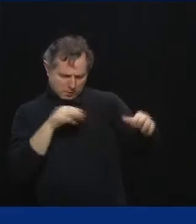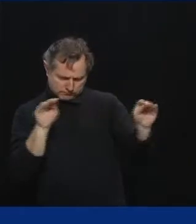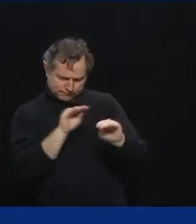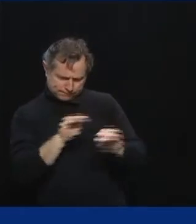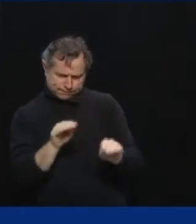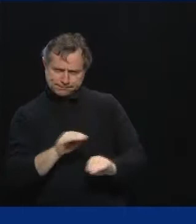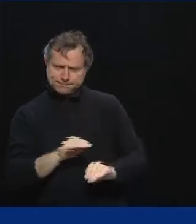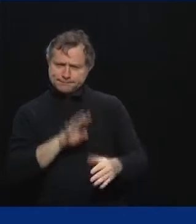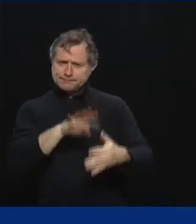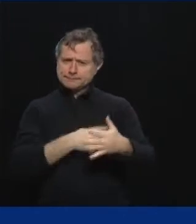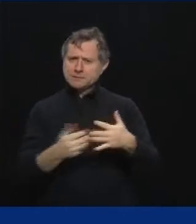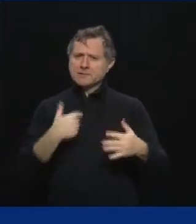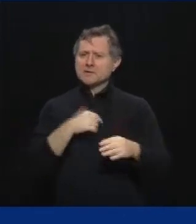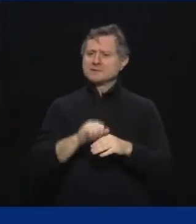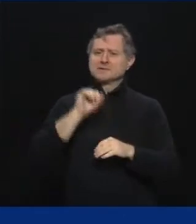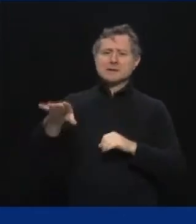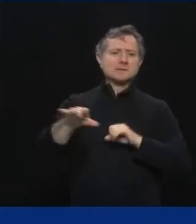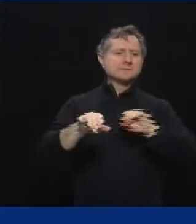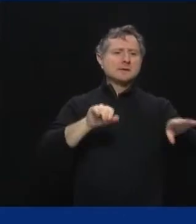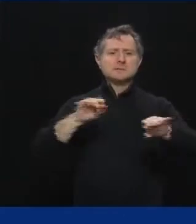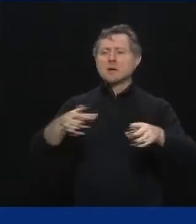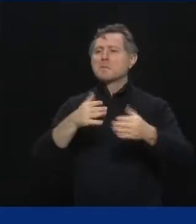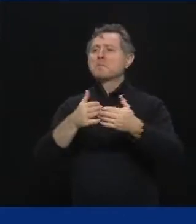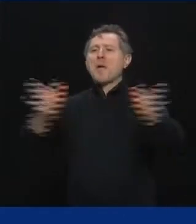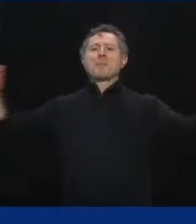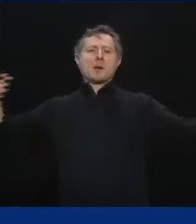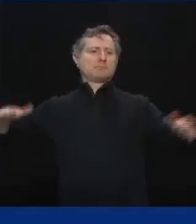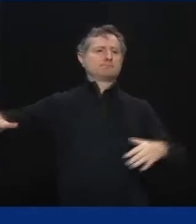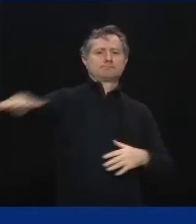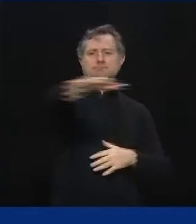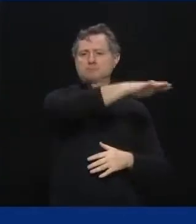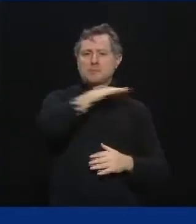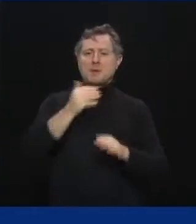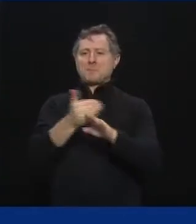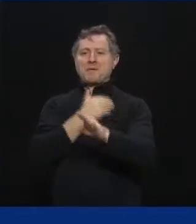WE HAD OUR MONDAY MEETINGS AND ALL OF OUR AGENDAS HAD TO BE